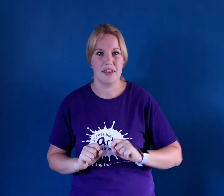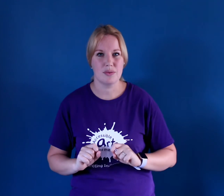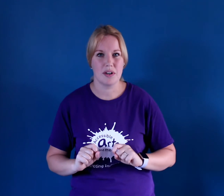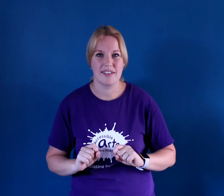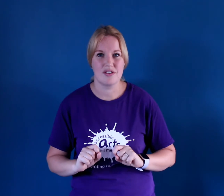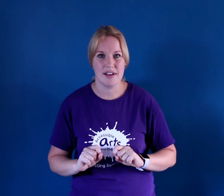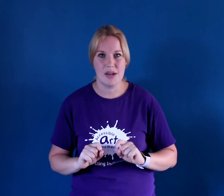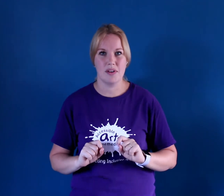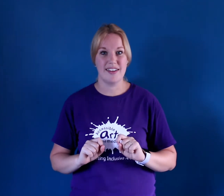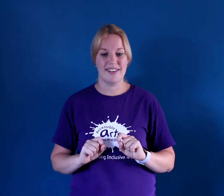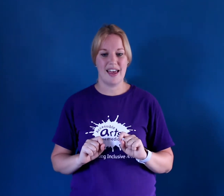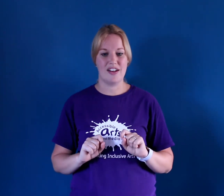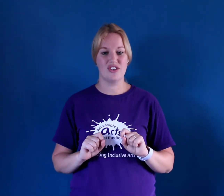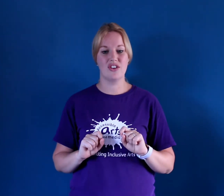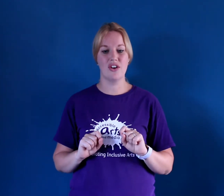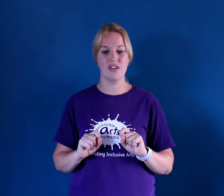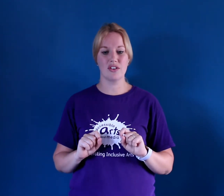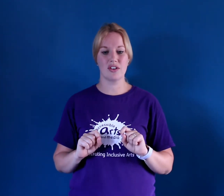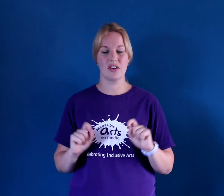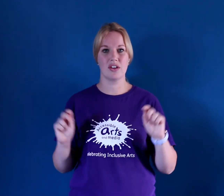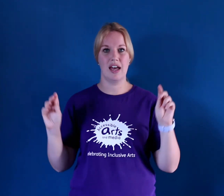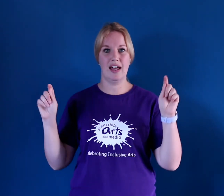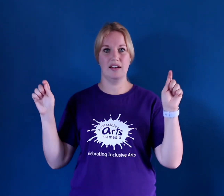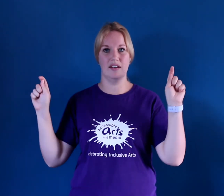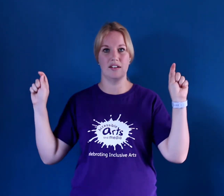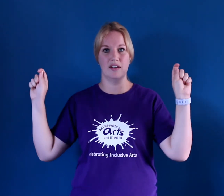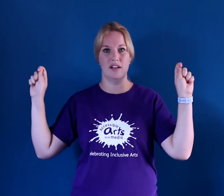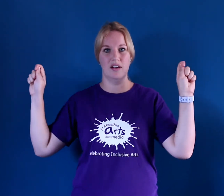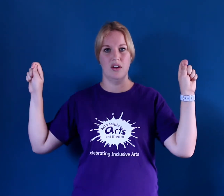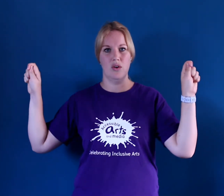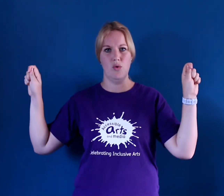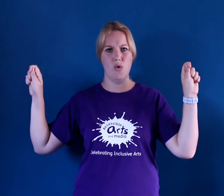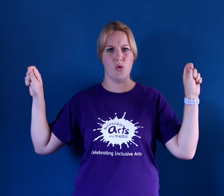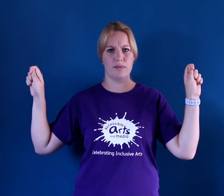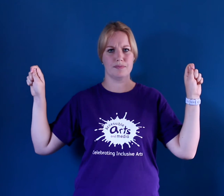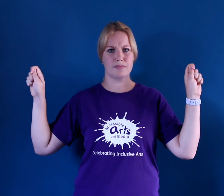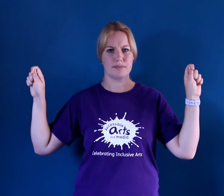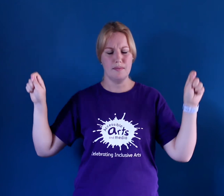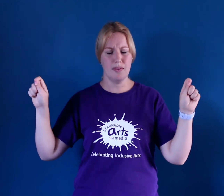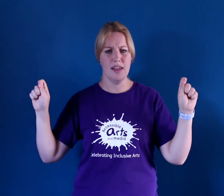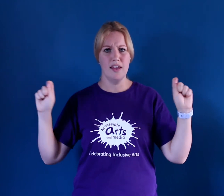Now this one is a tricky one, this is a tucked hand. Oo,